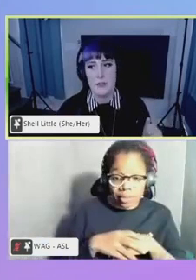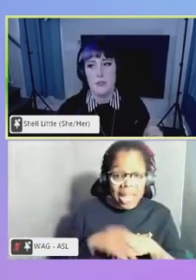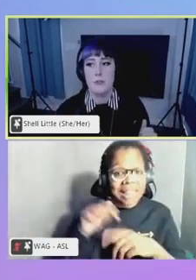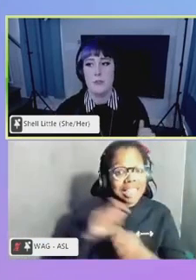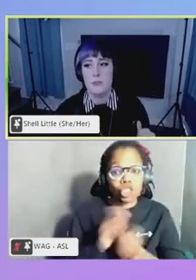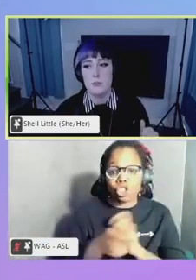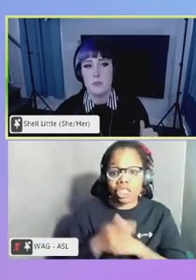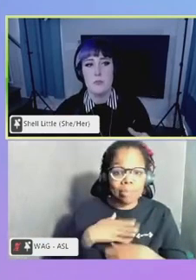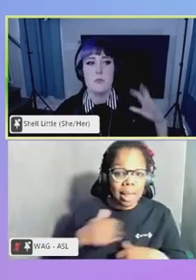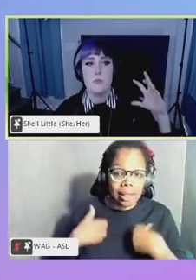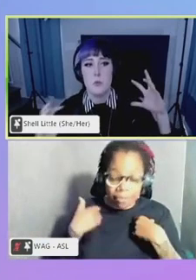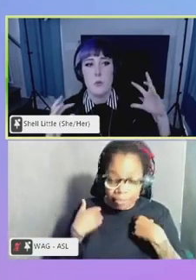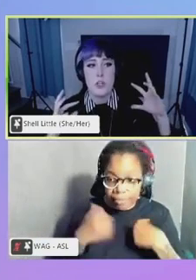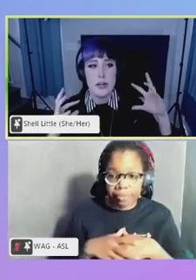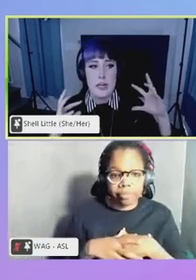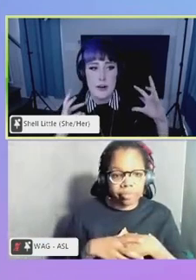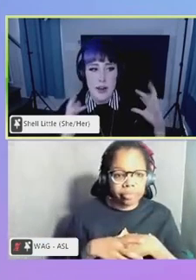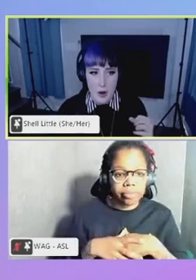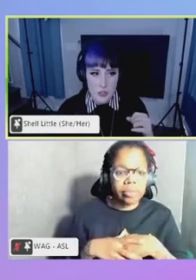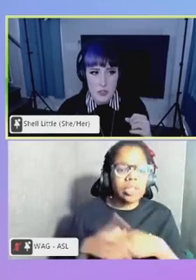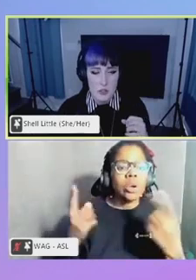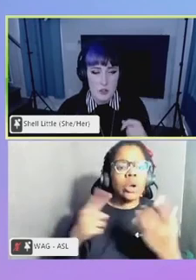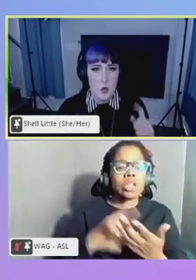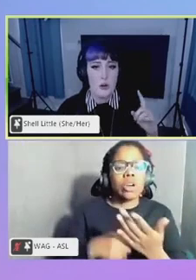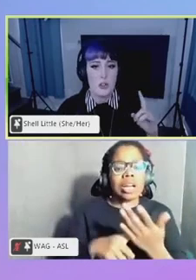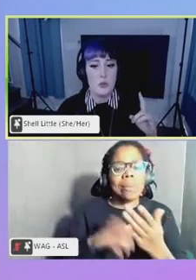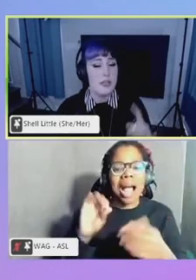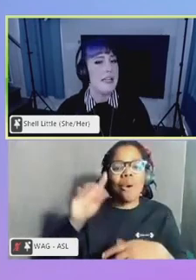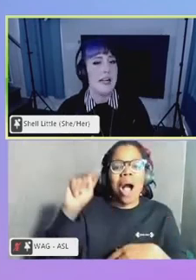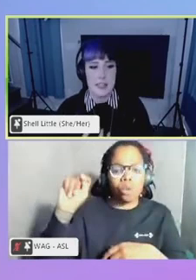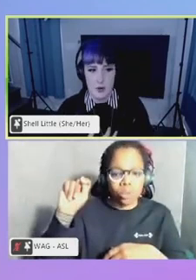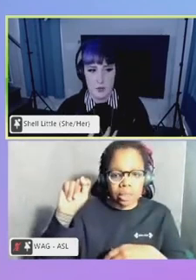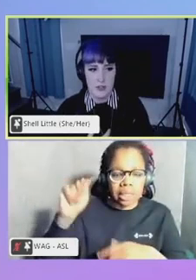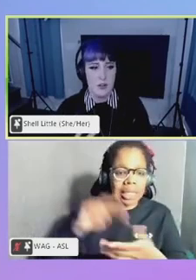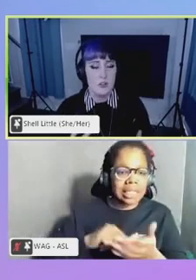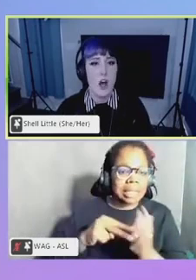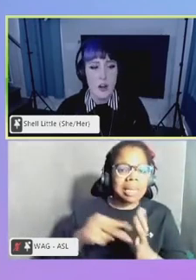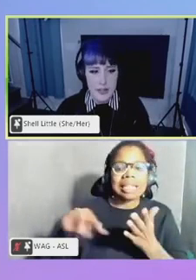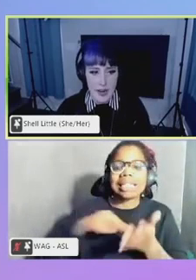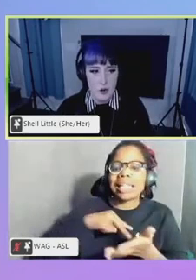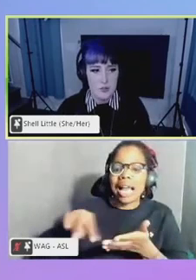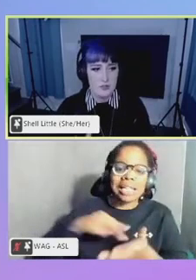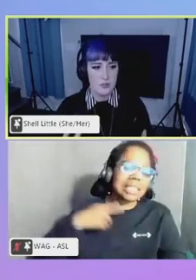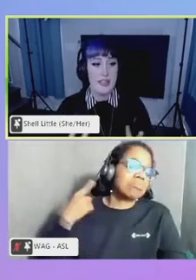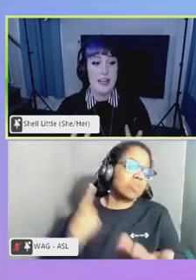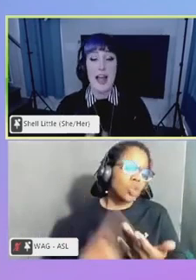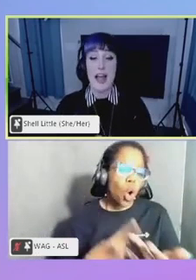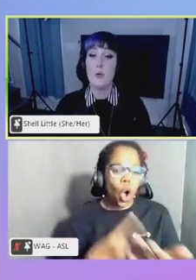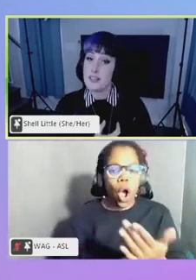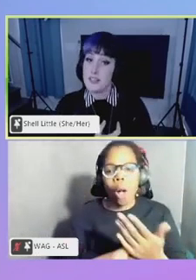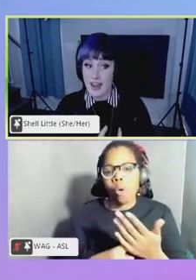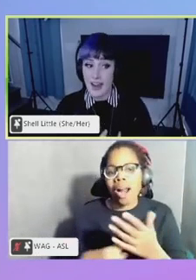information? The brain cannot process stress while it is also processing new stimuli. I did not notice. This has